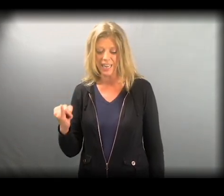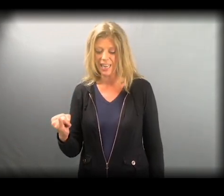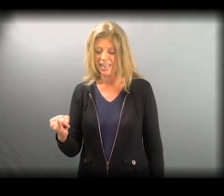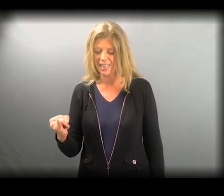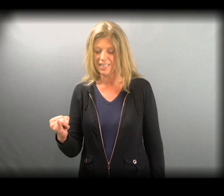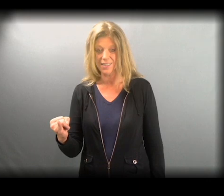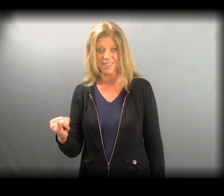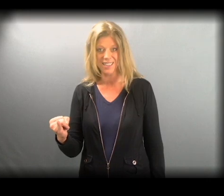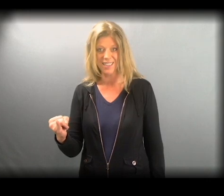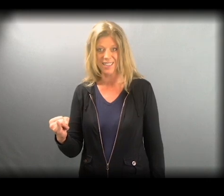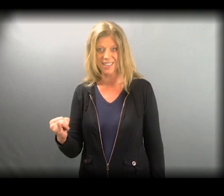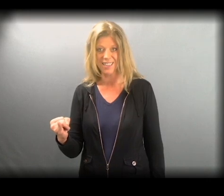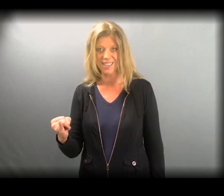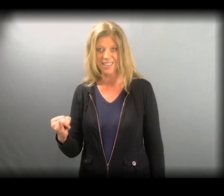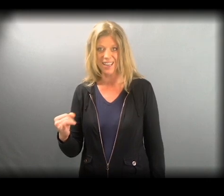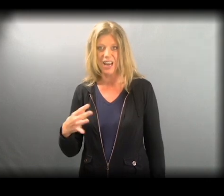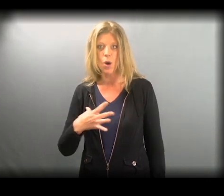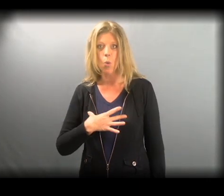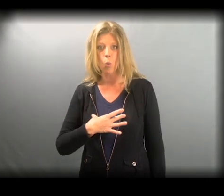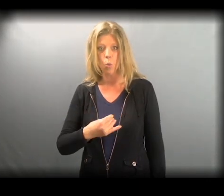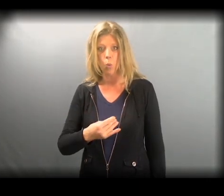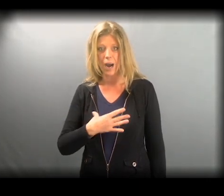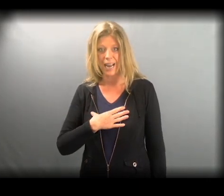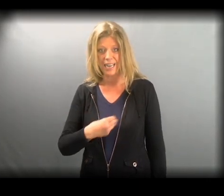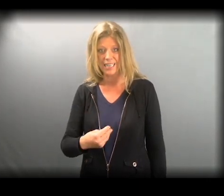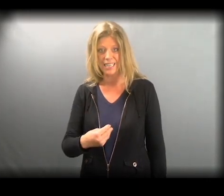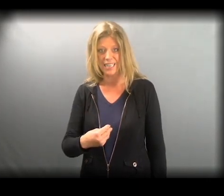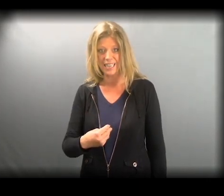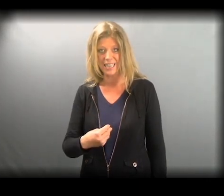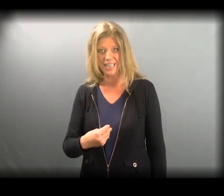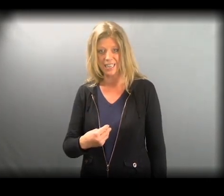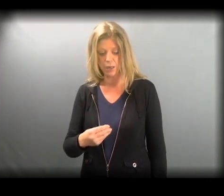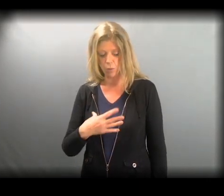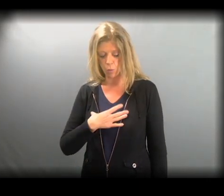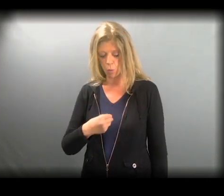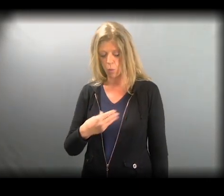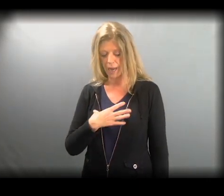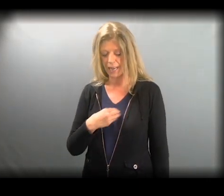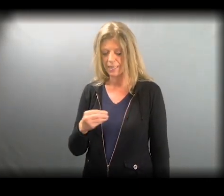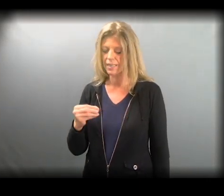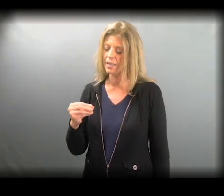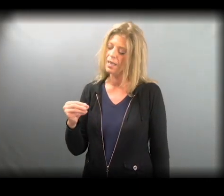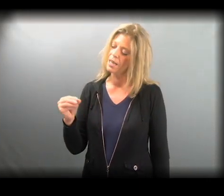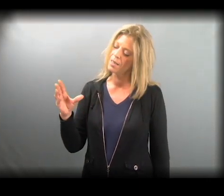IS WHITE